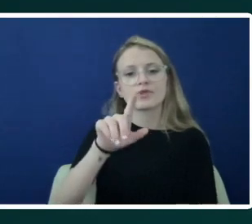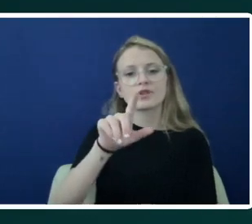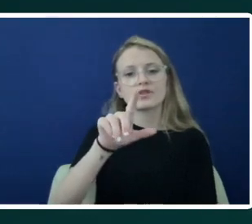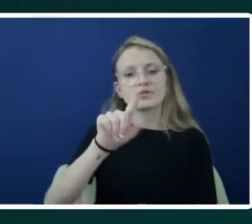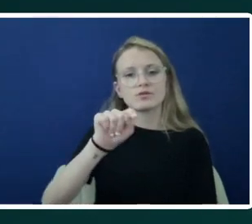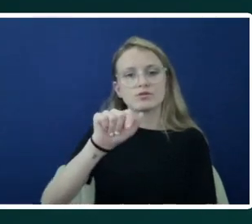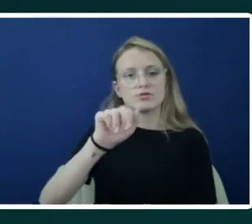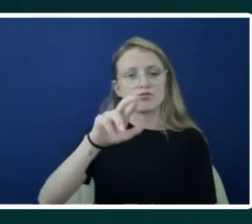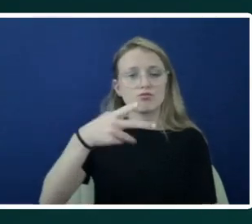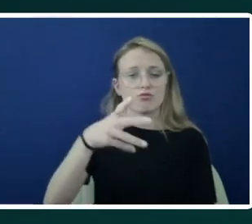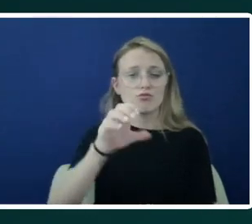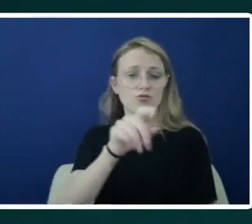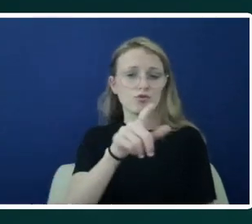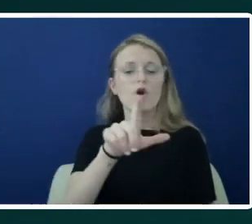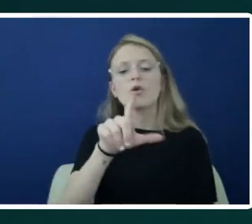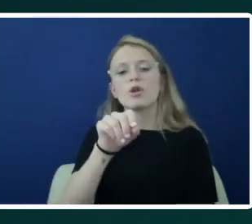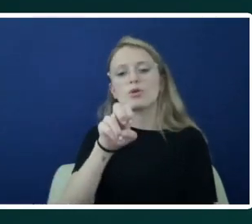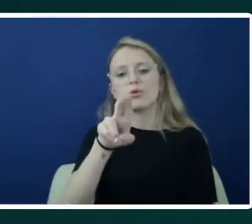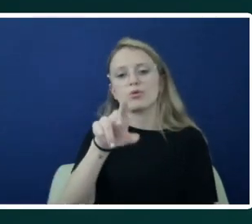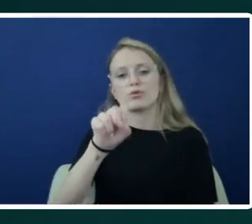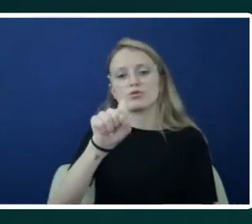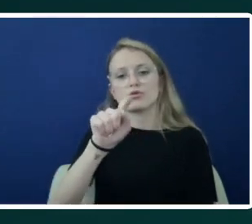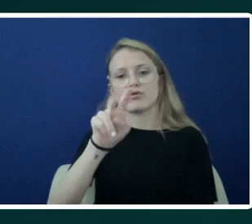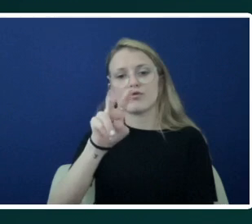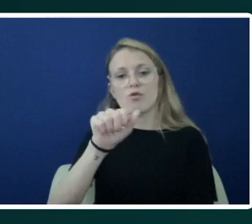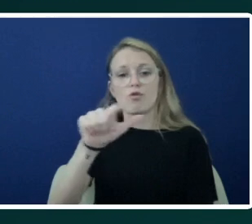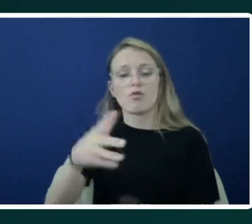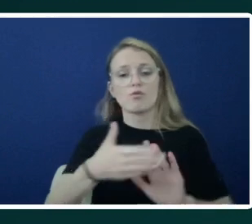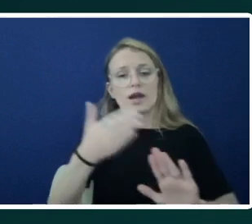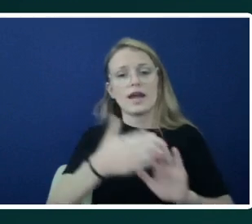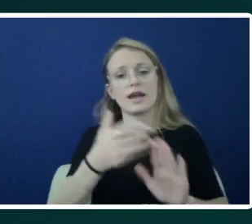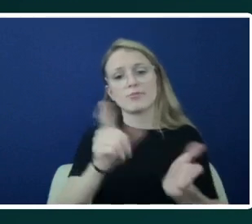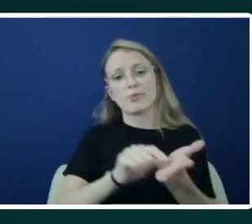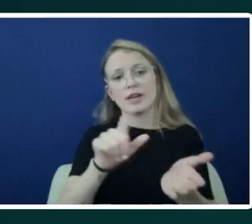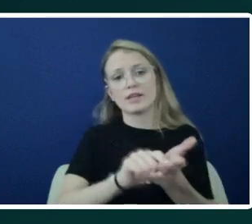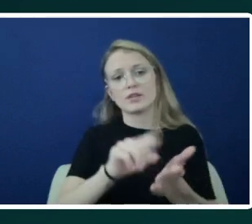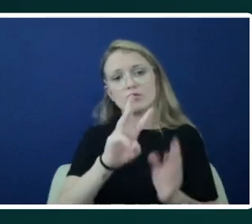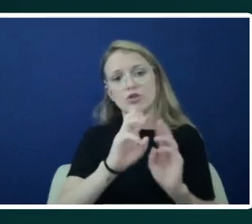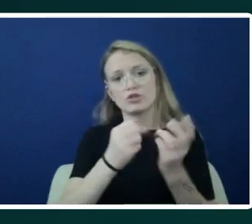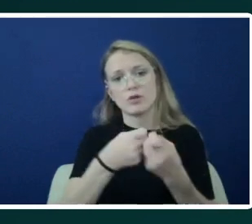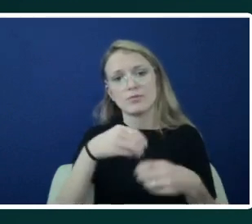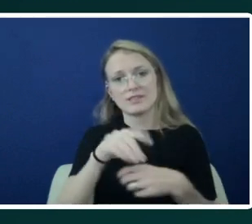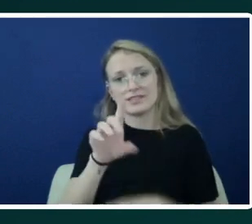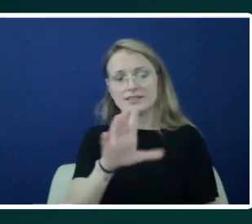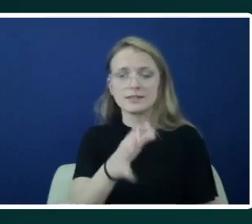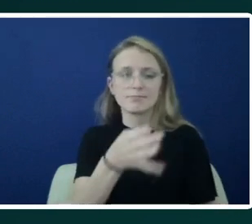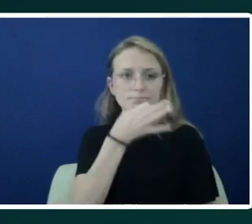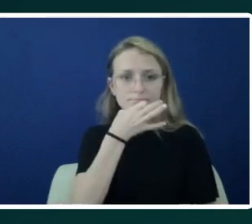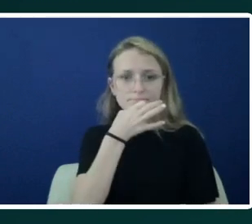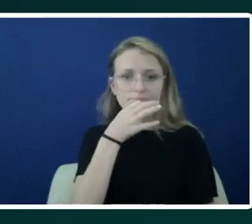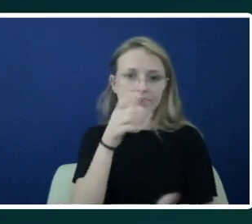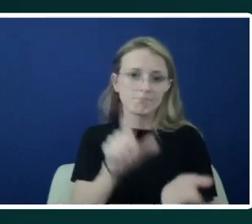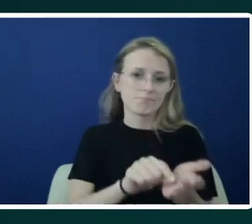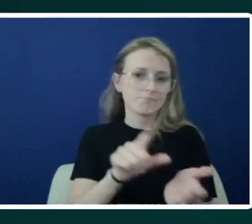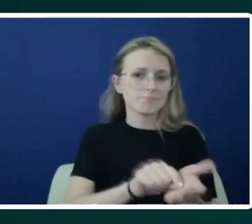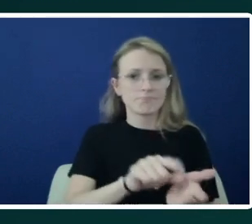printmaking workshop in Washington, D.C. He was a master printmaker and mentored generations of